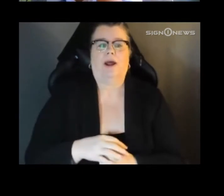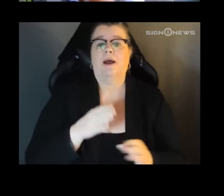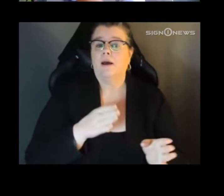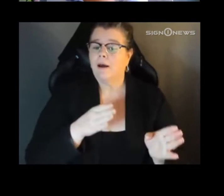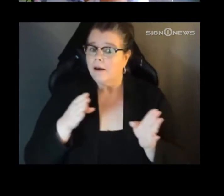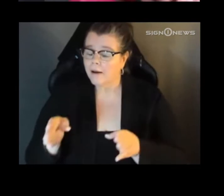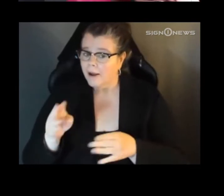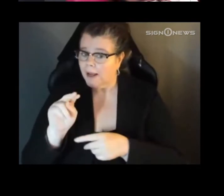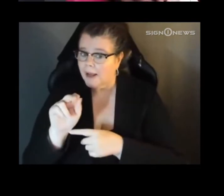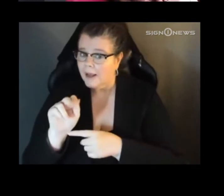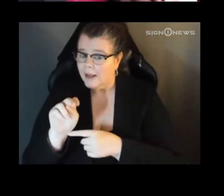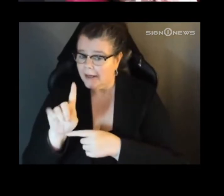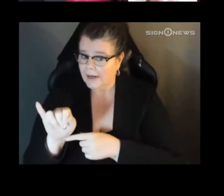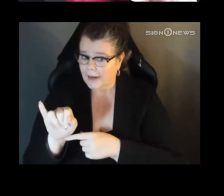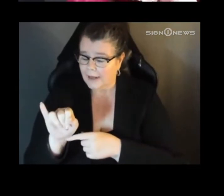here are the candidates